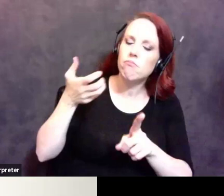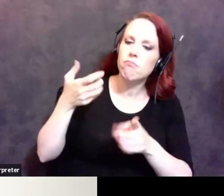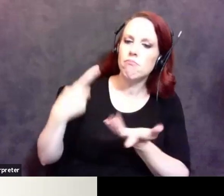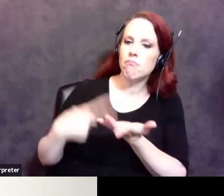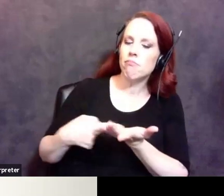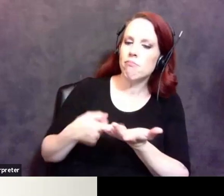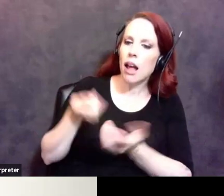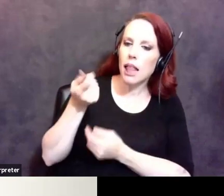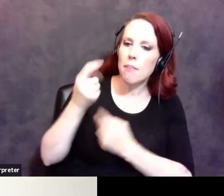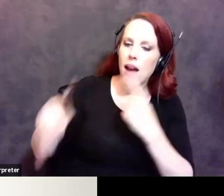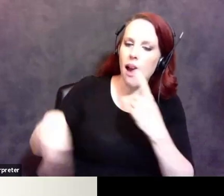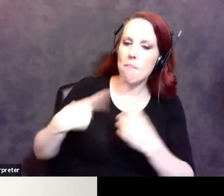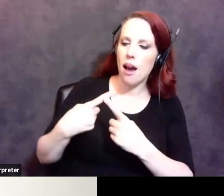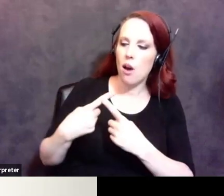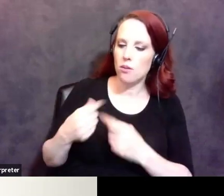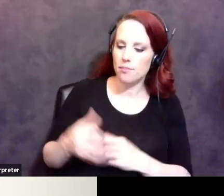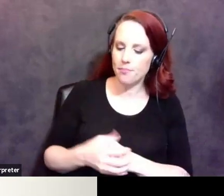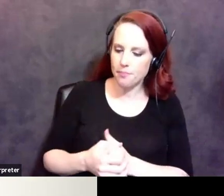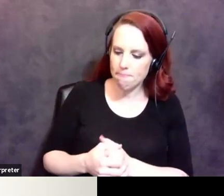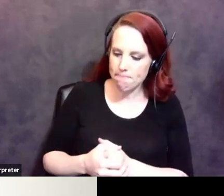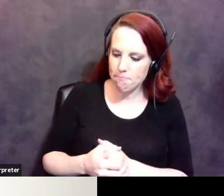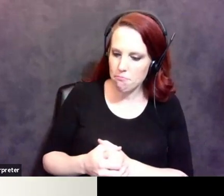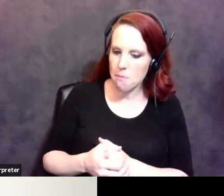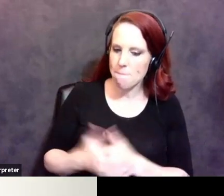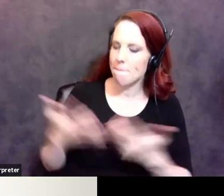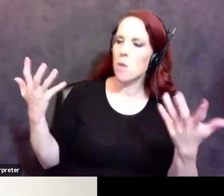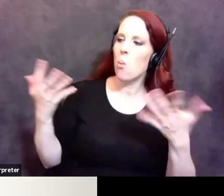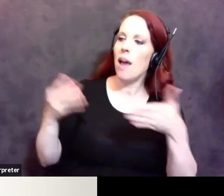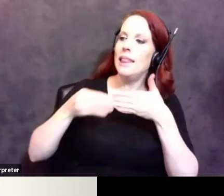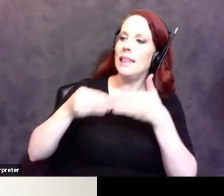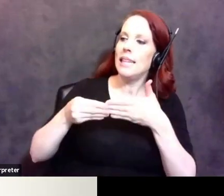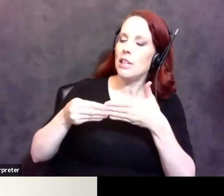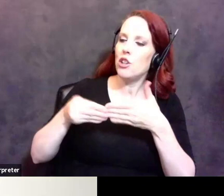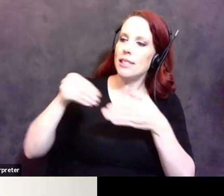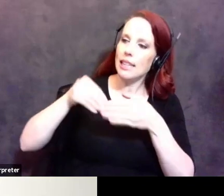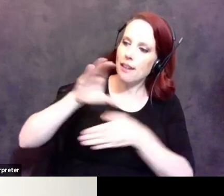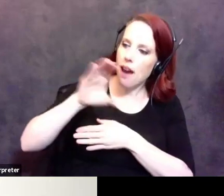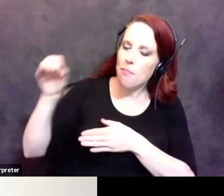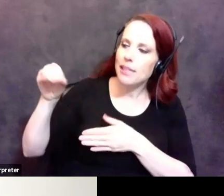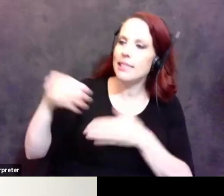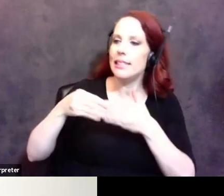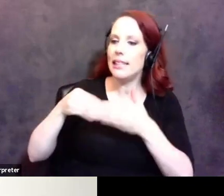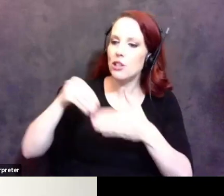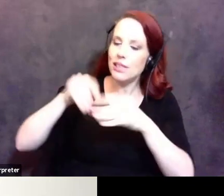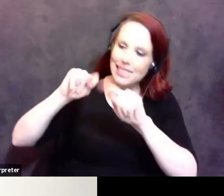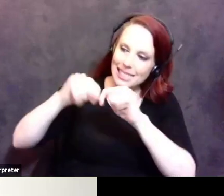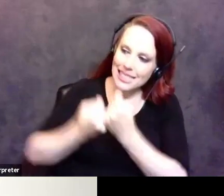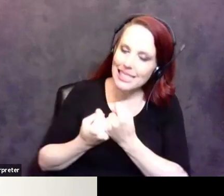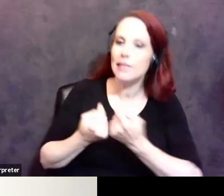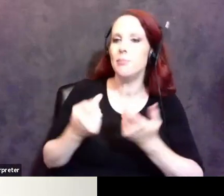what leaders in companies, leaders of teams, leaders of companies, can do to lead with